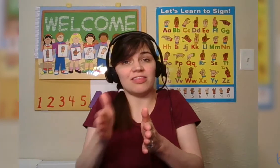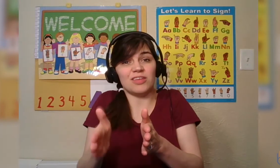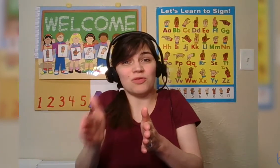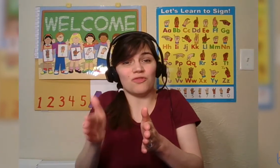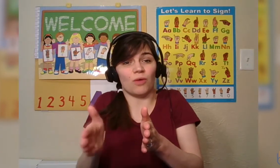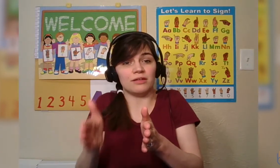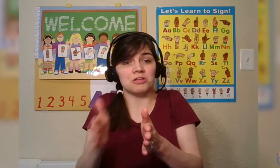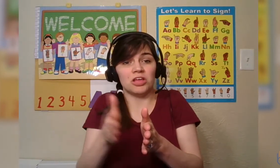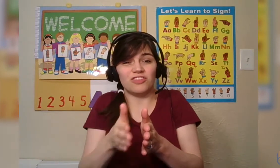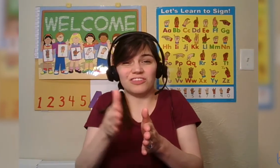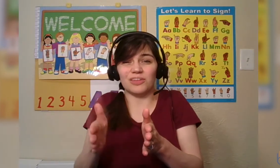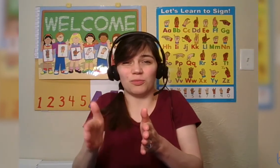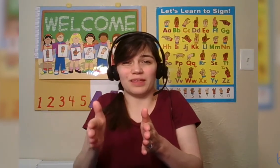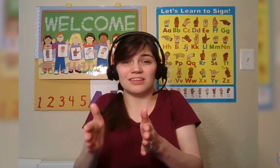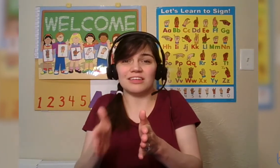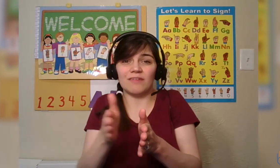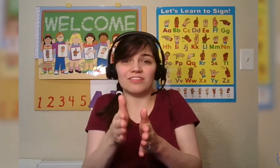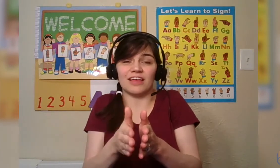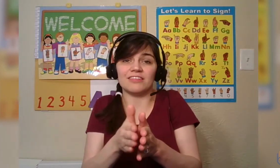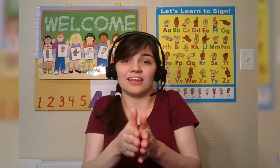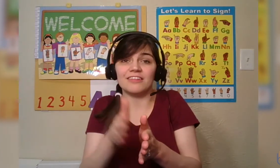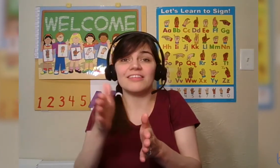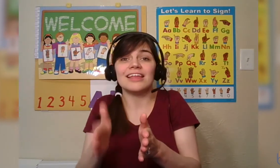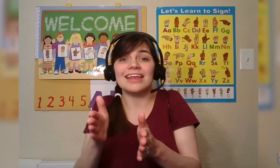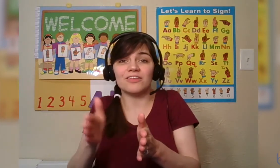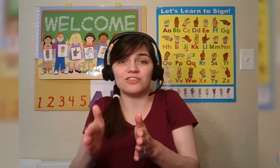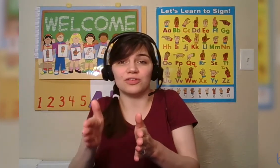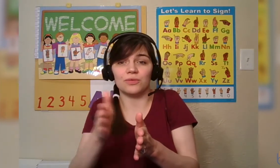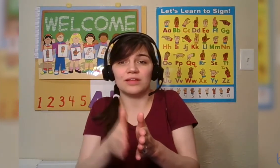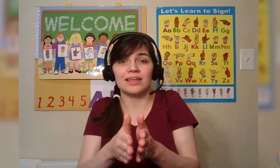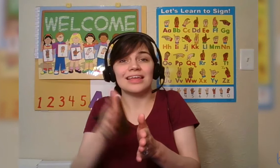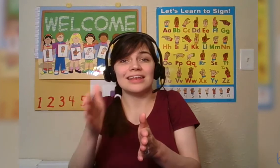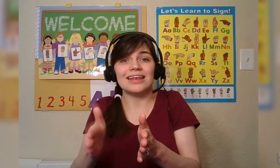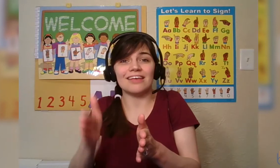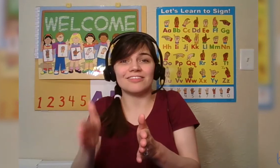then move one just a little bit to emphasize that it's next to. Next to.